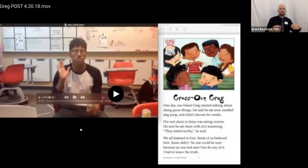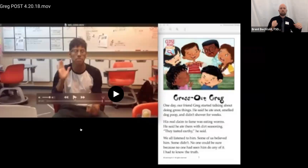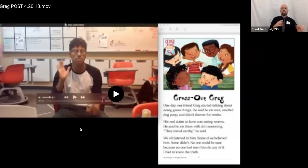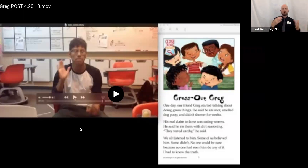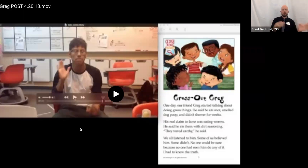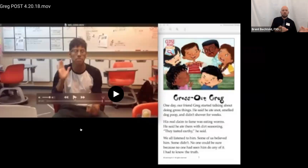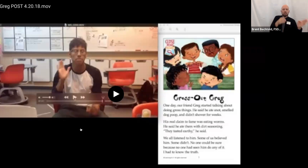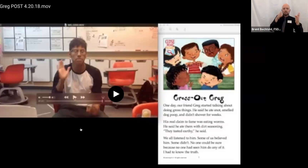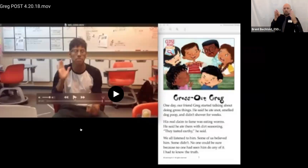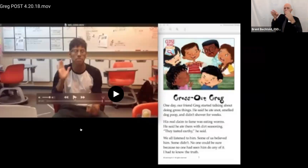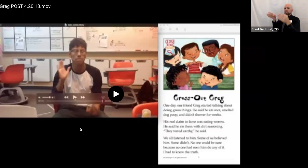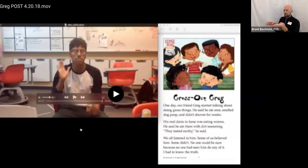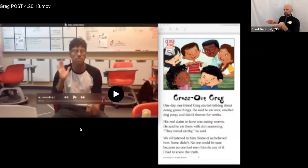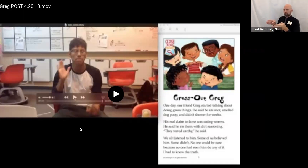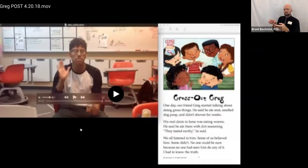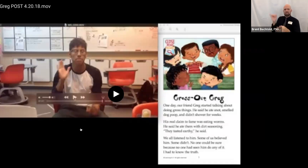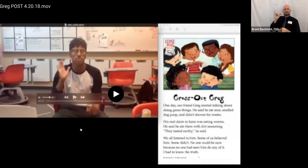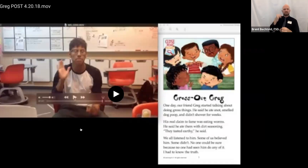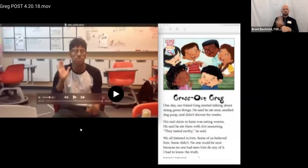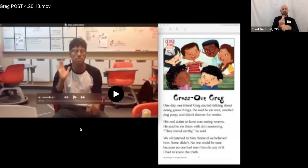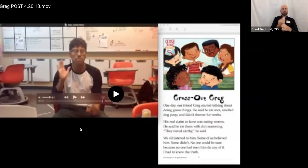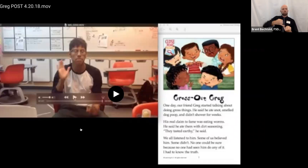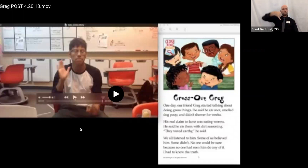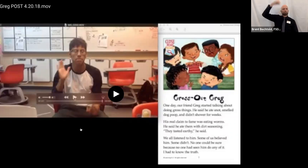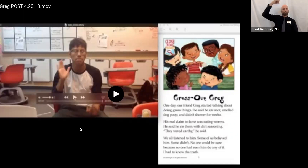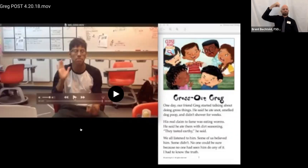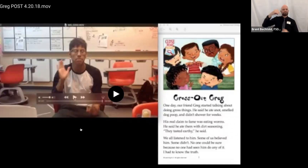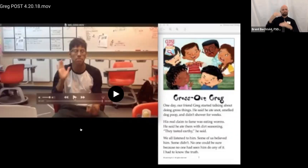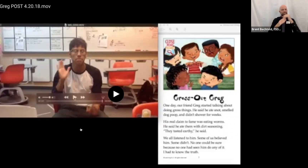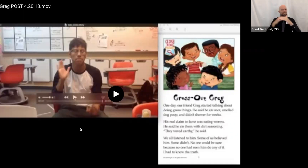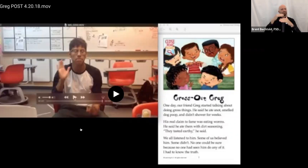So... he might have made some body shift errors or body movement errors,